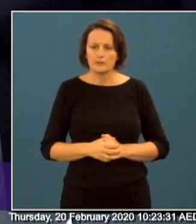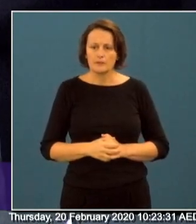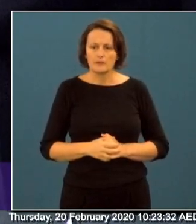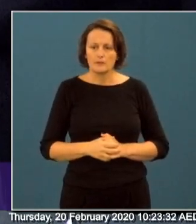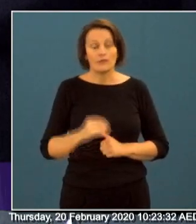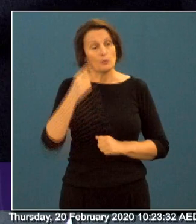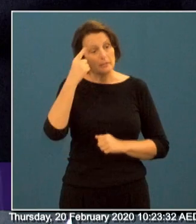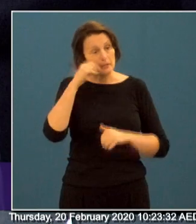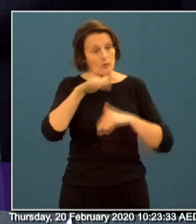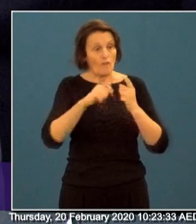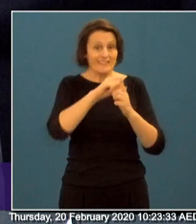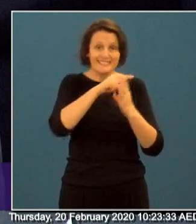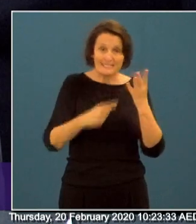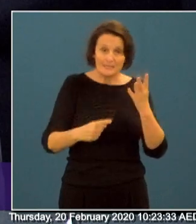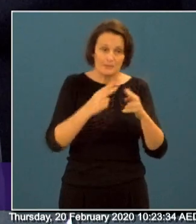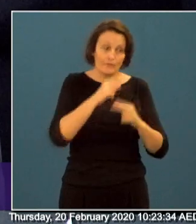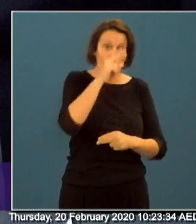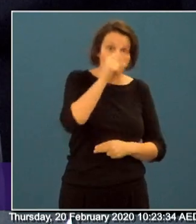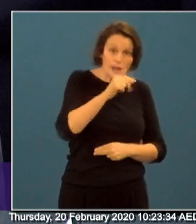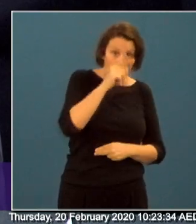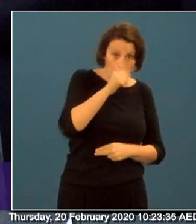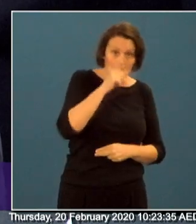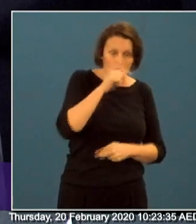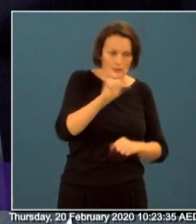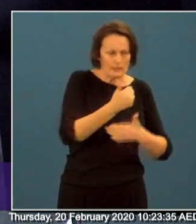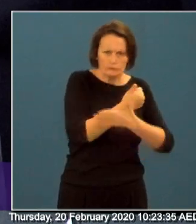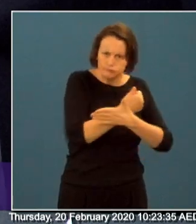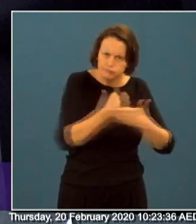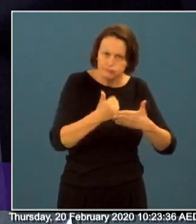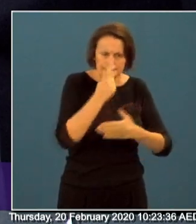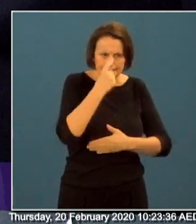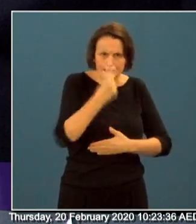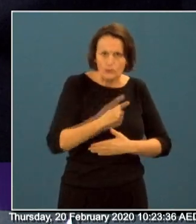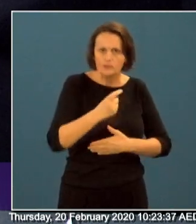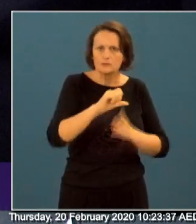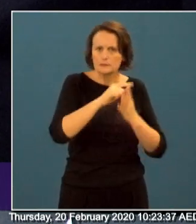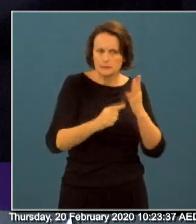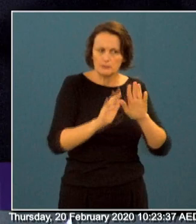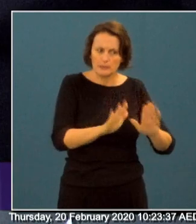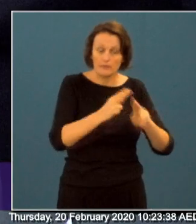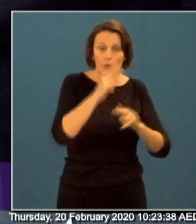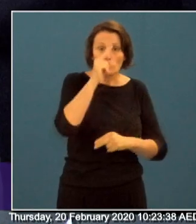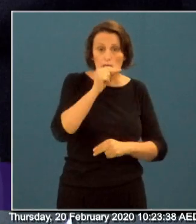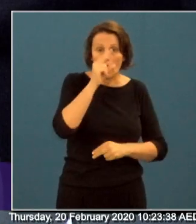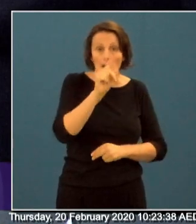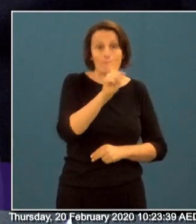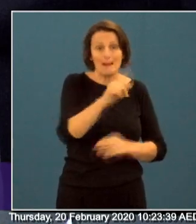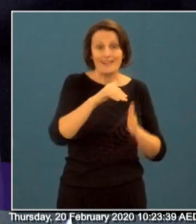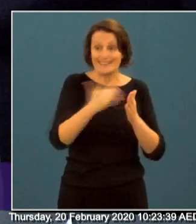or illness in younger people, but the big burden is among people who are older.